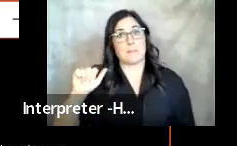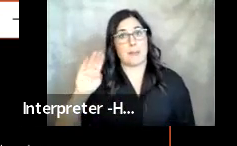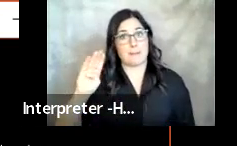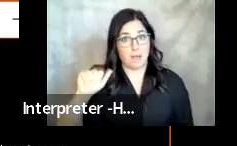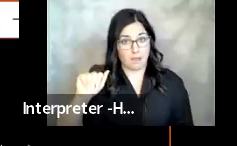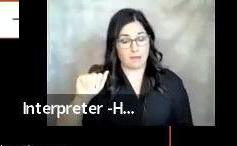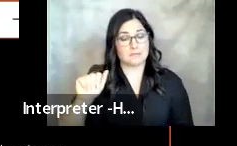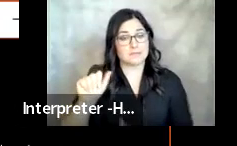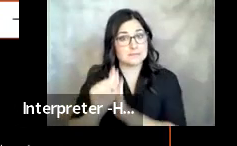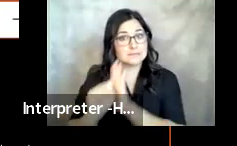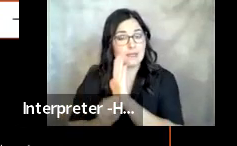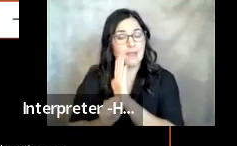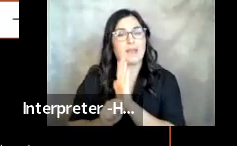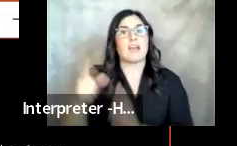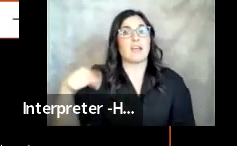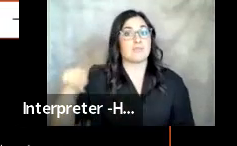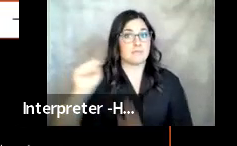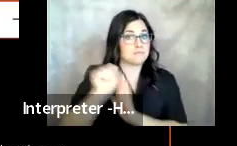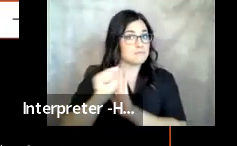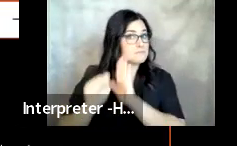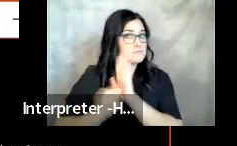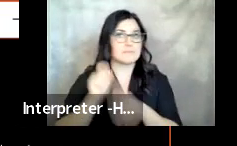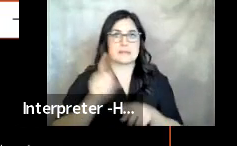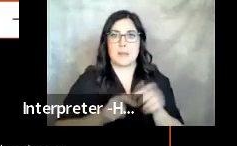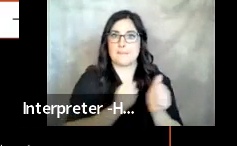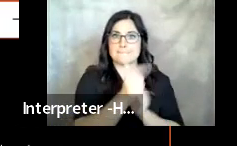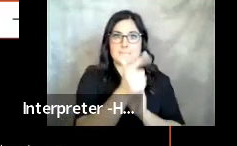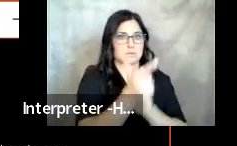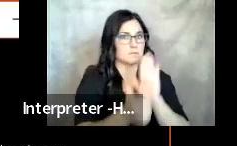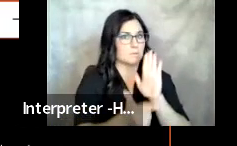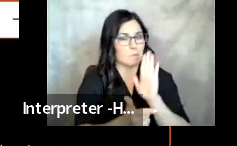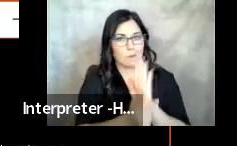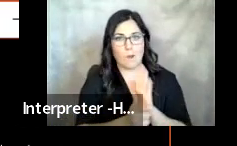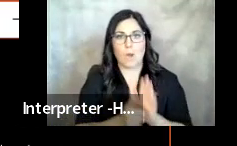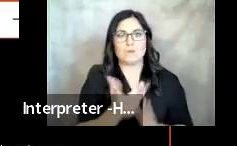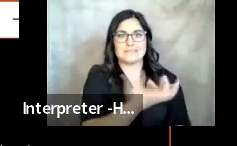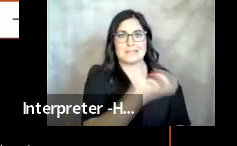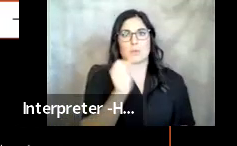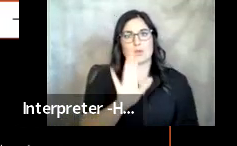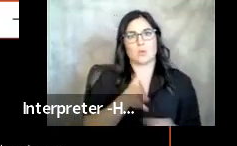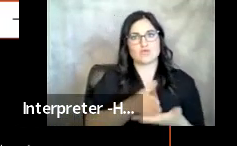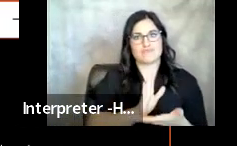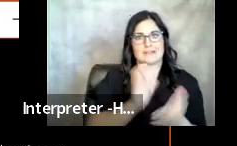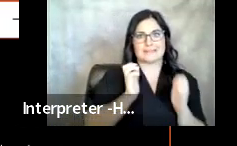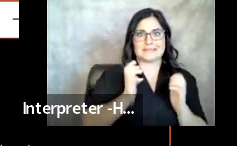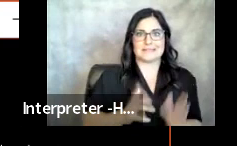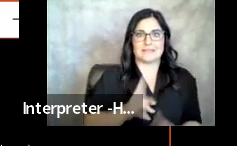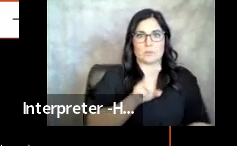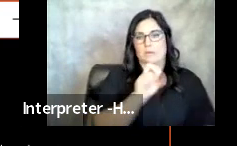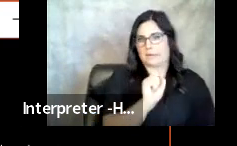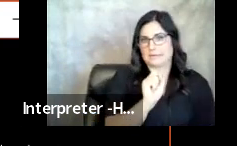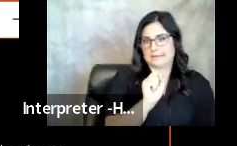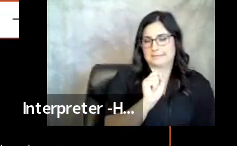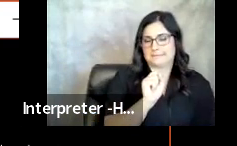And Alabama cannot pass any laws which take away. Your rights as a. Citizen of the United. States.